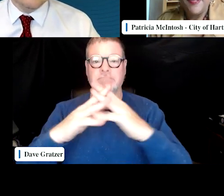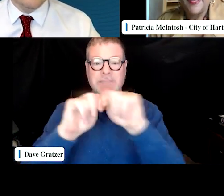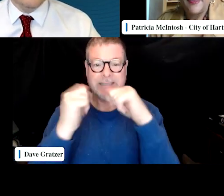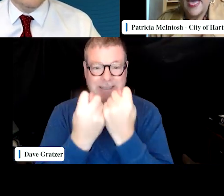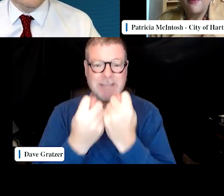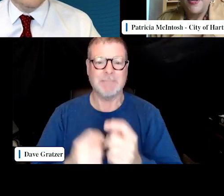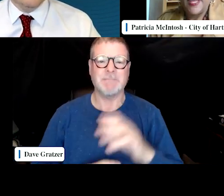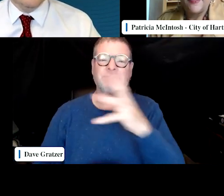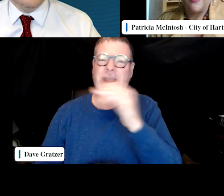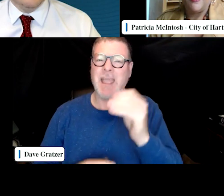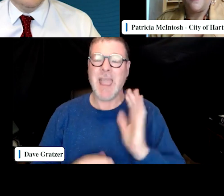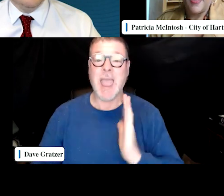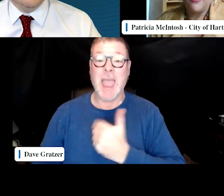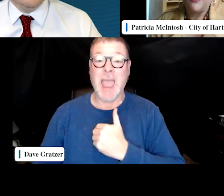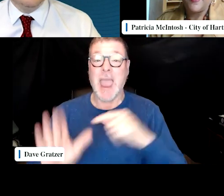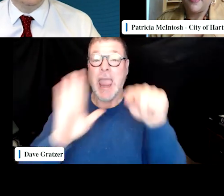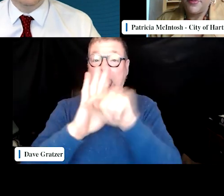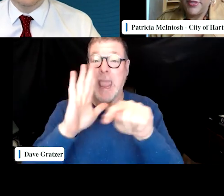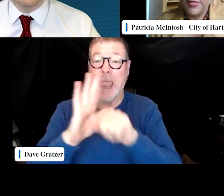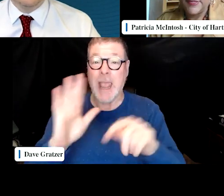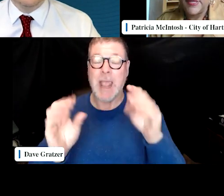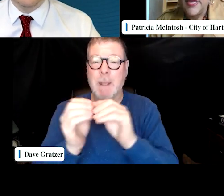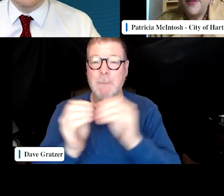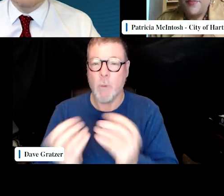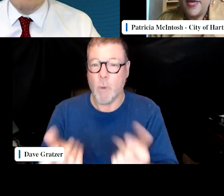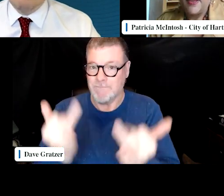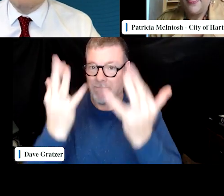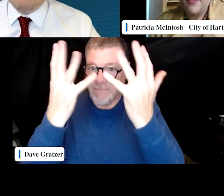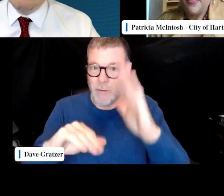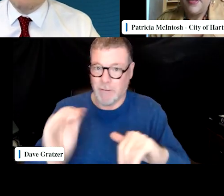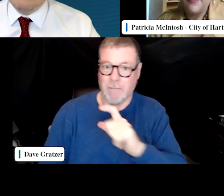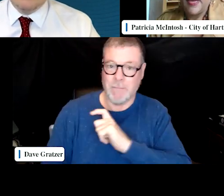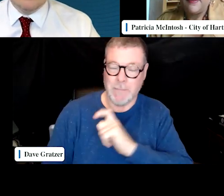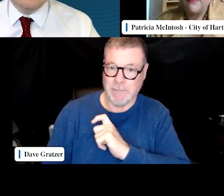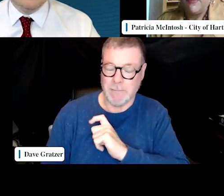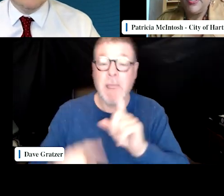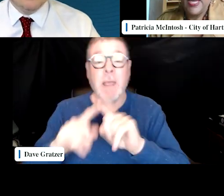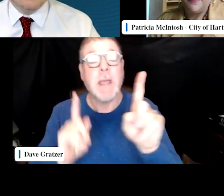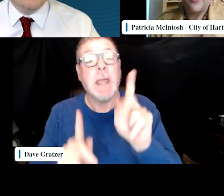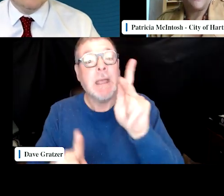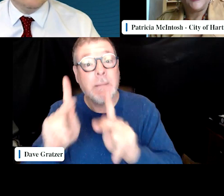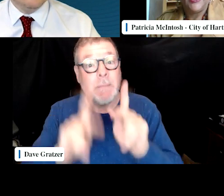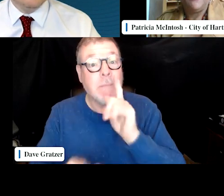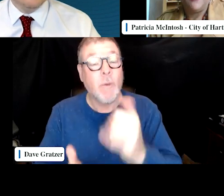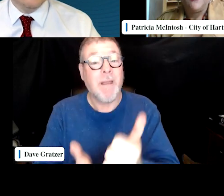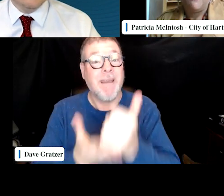I would say that our naysayer was Fire more so than Police. But I think the things that really helped our team,